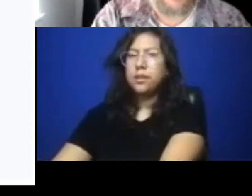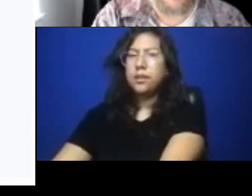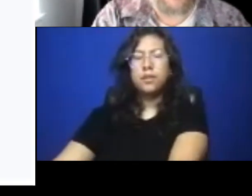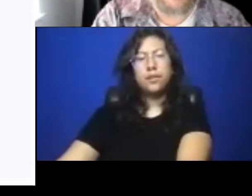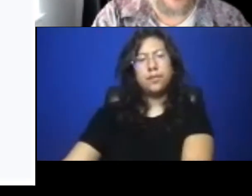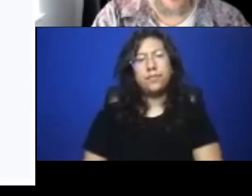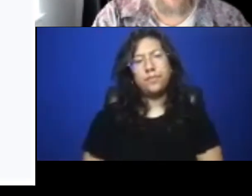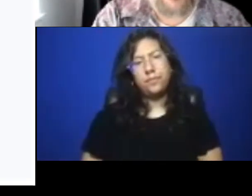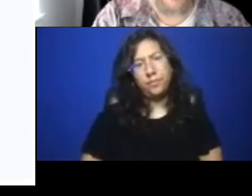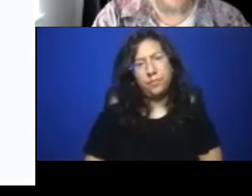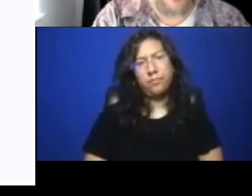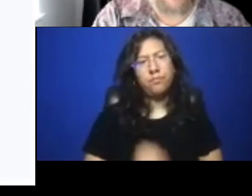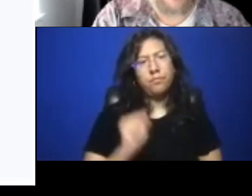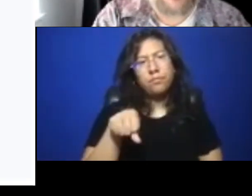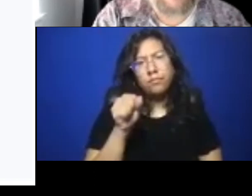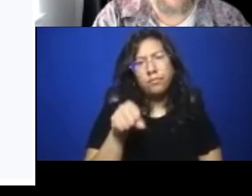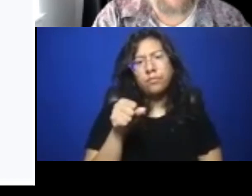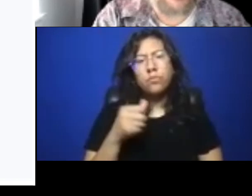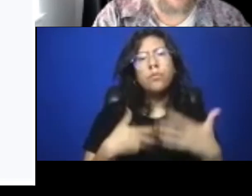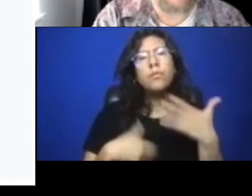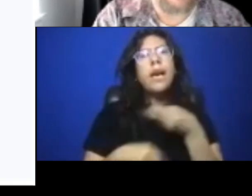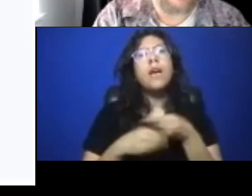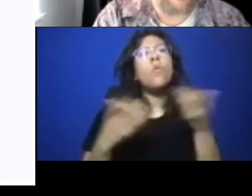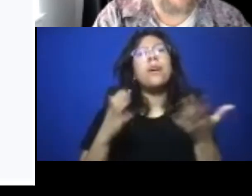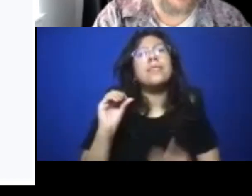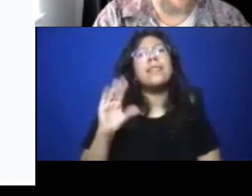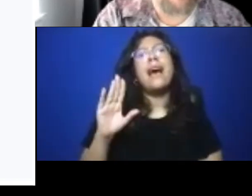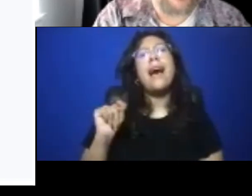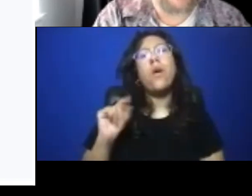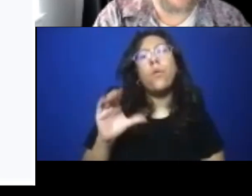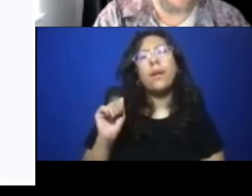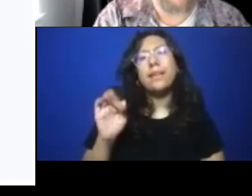Yeah, if someone wants to add what is outcare or outlist, that would be great.